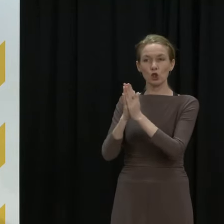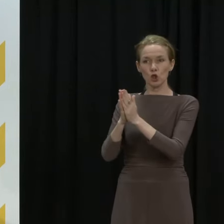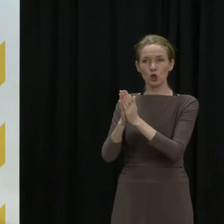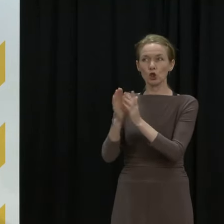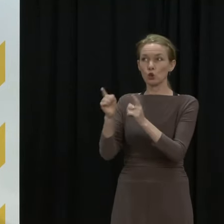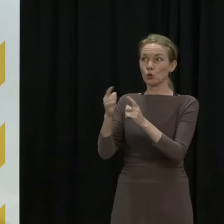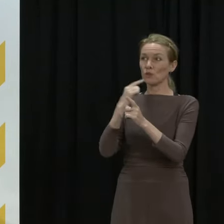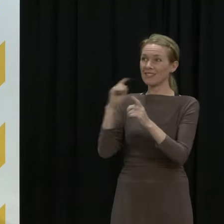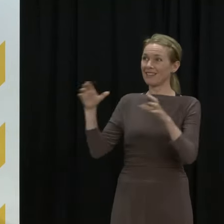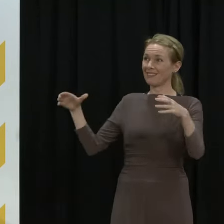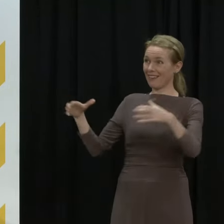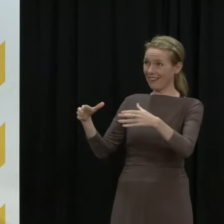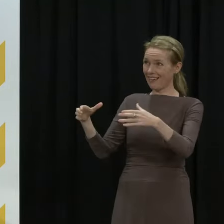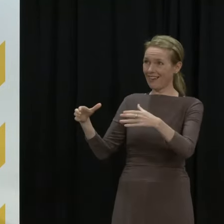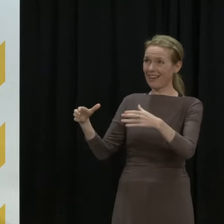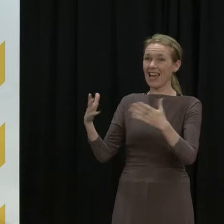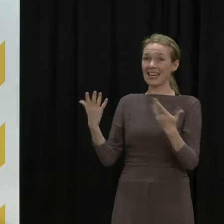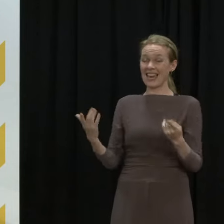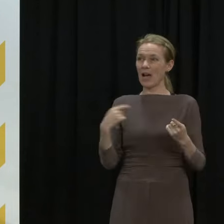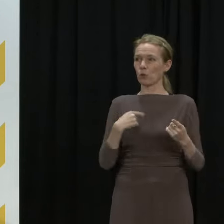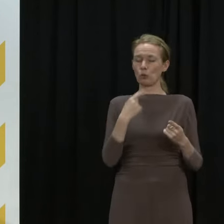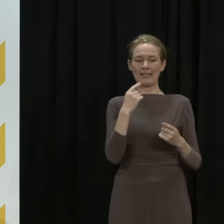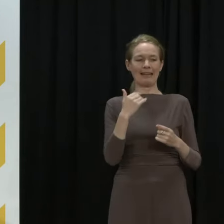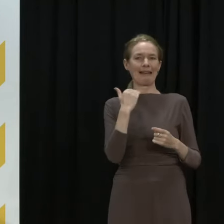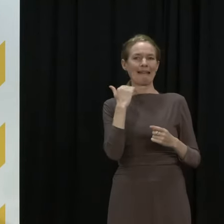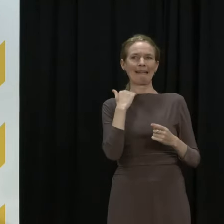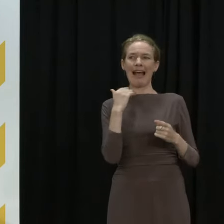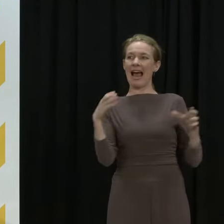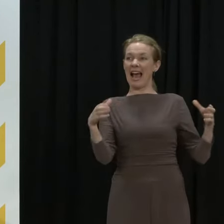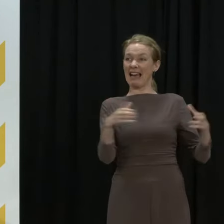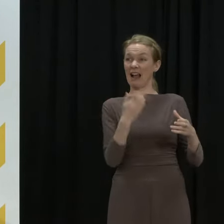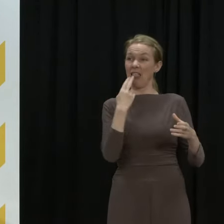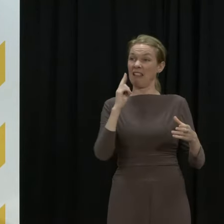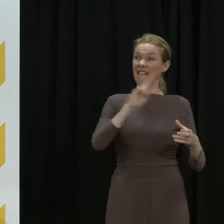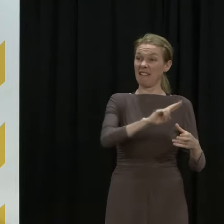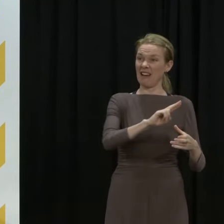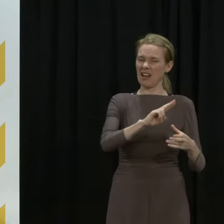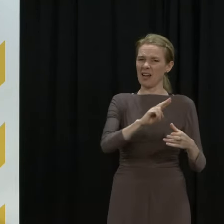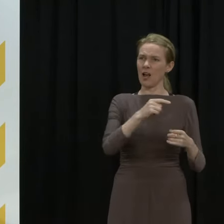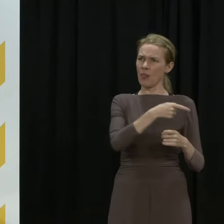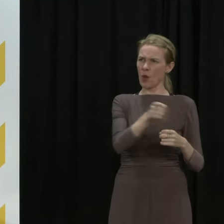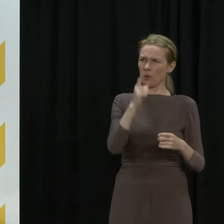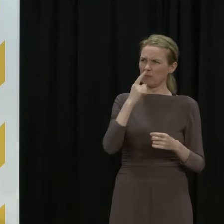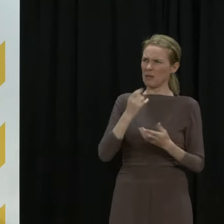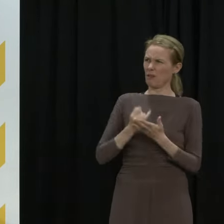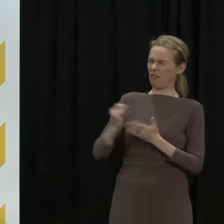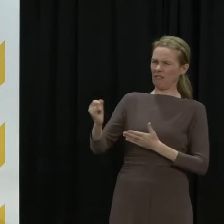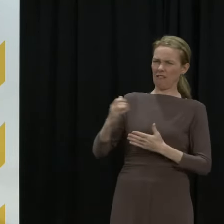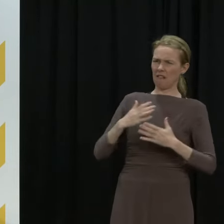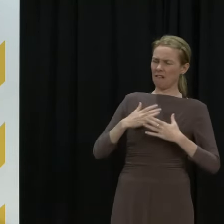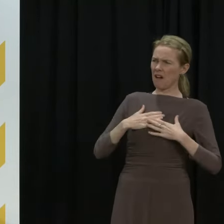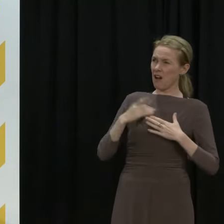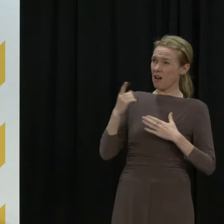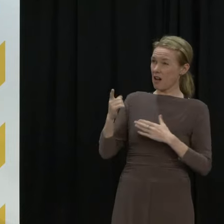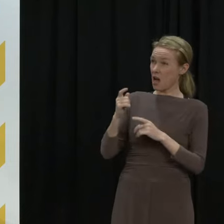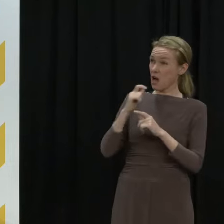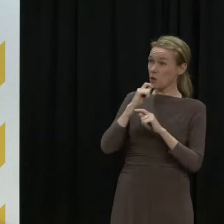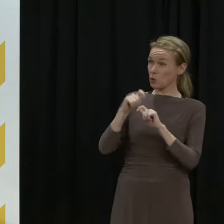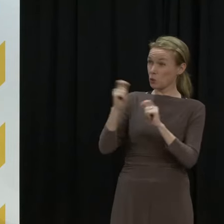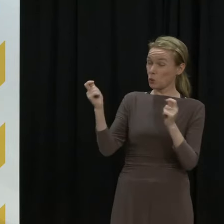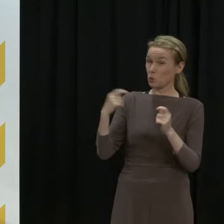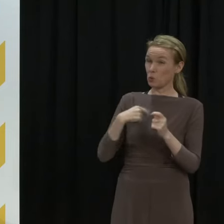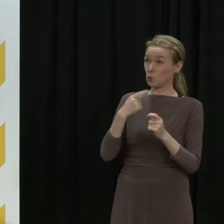That's the nature of the way